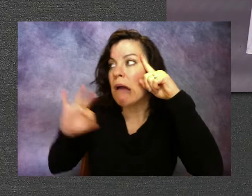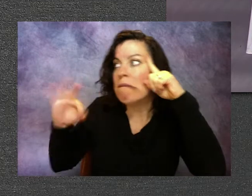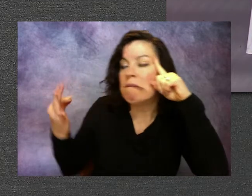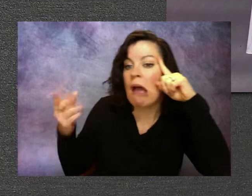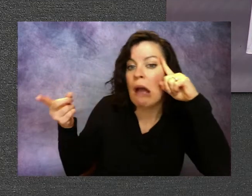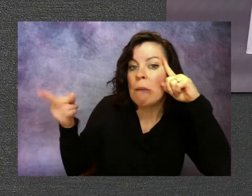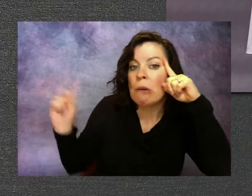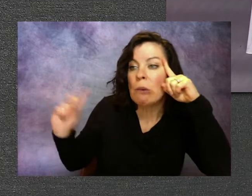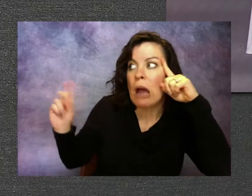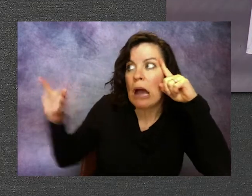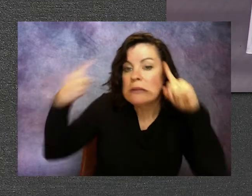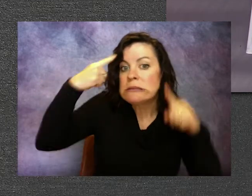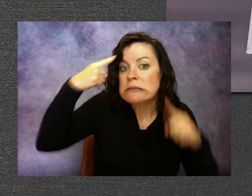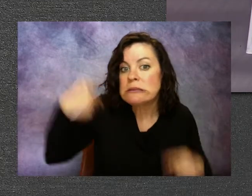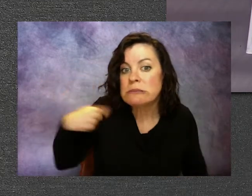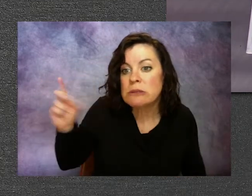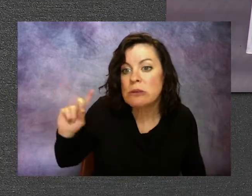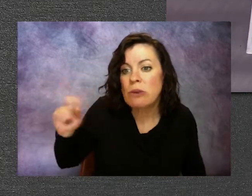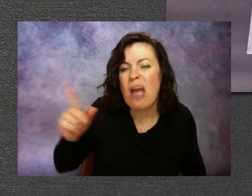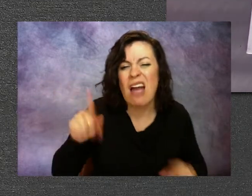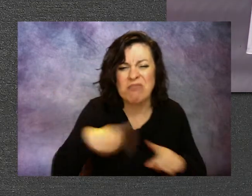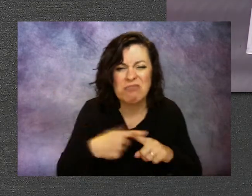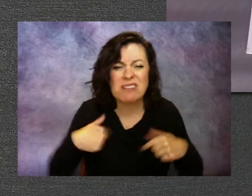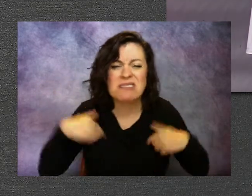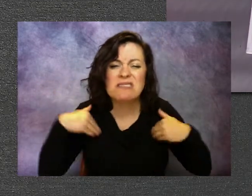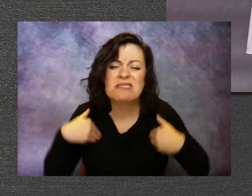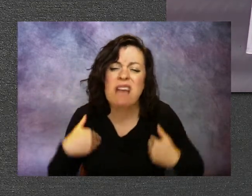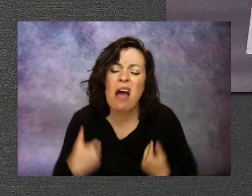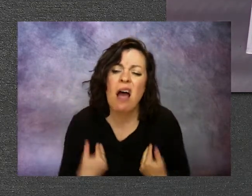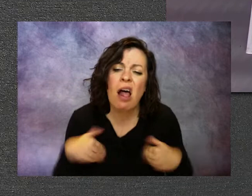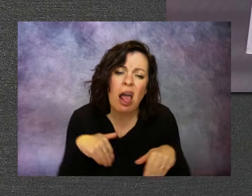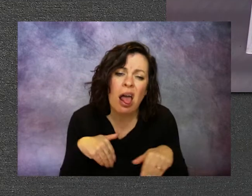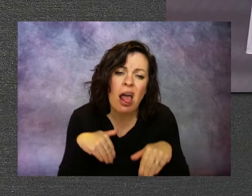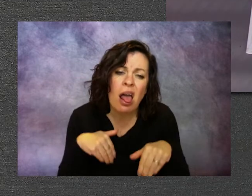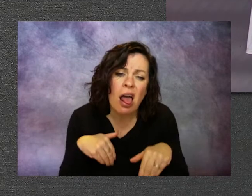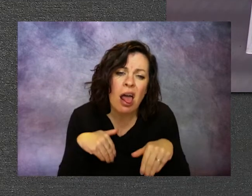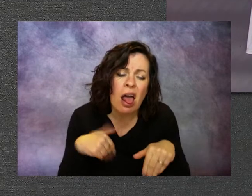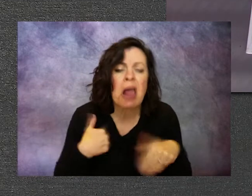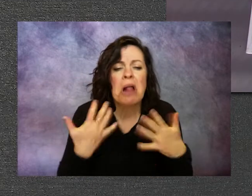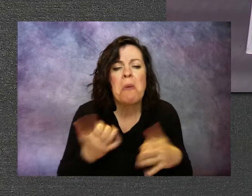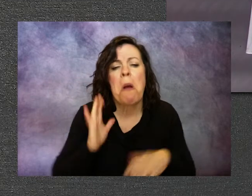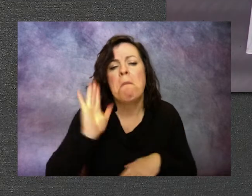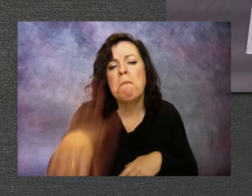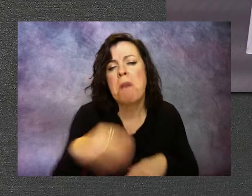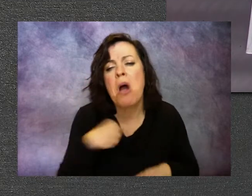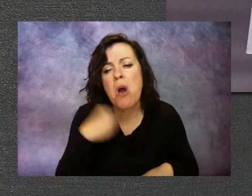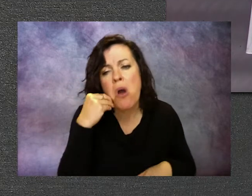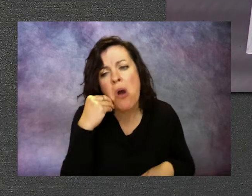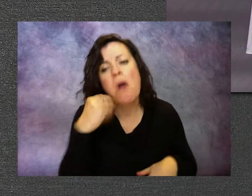So, without stopping on the way, he ran back home. When Harry got to his house, he crawled through the fence